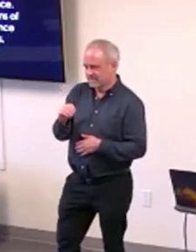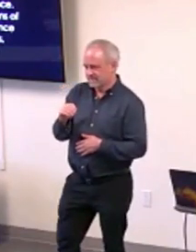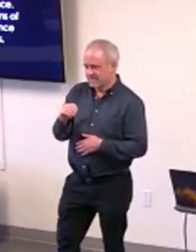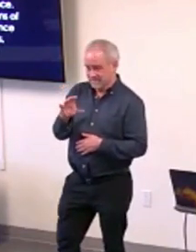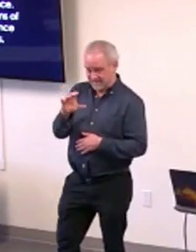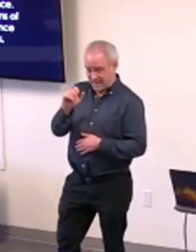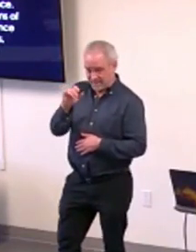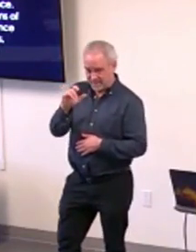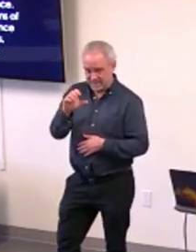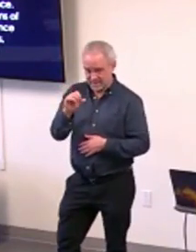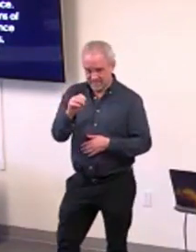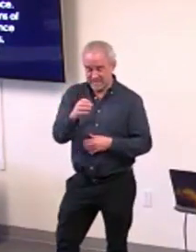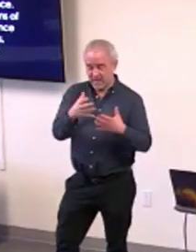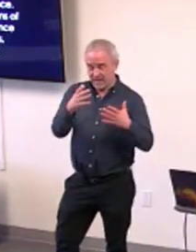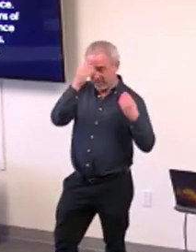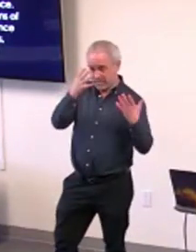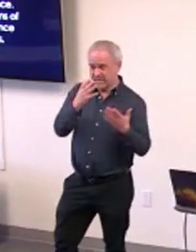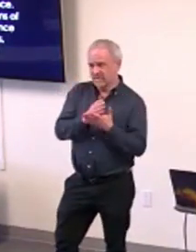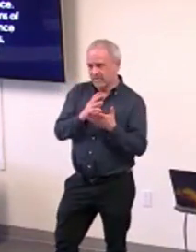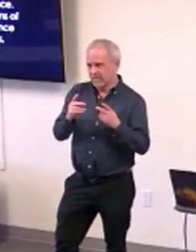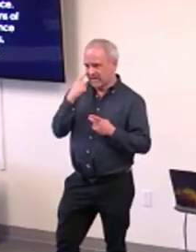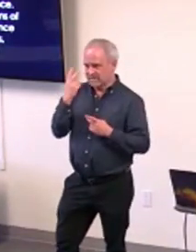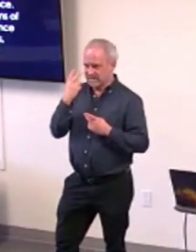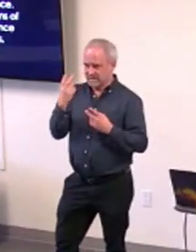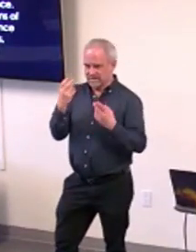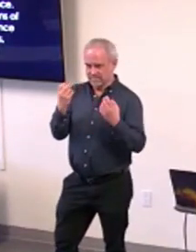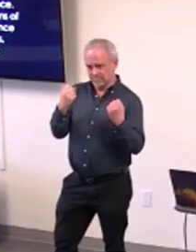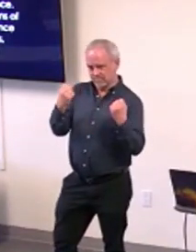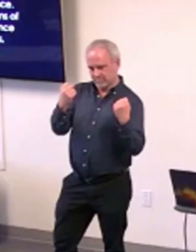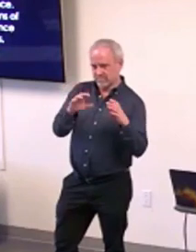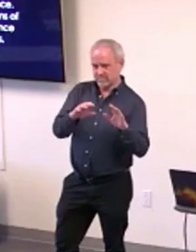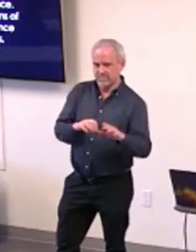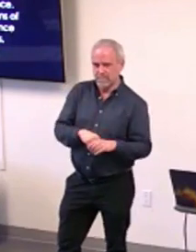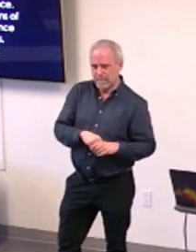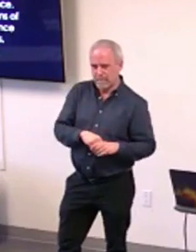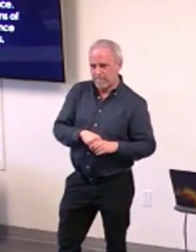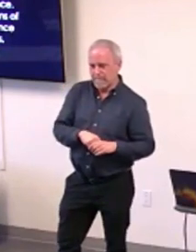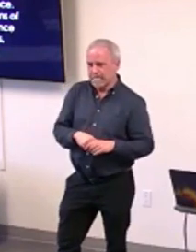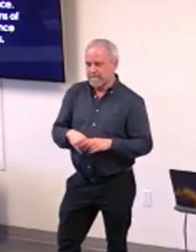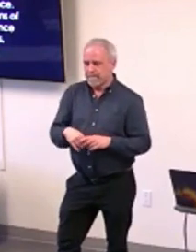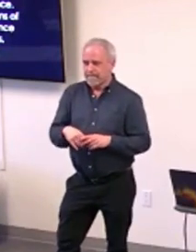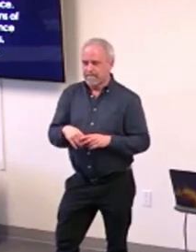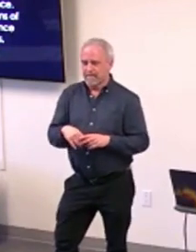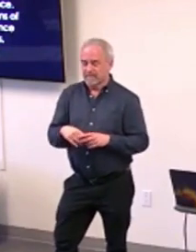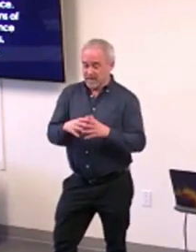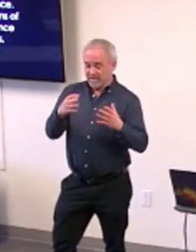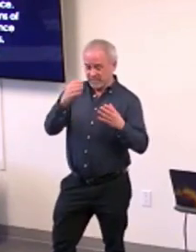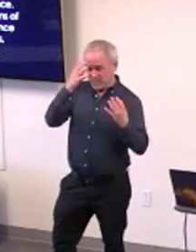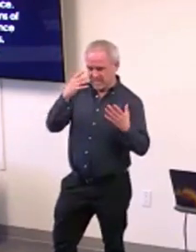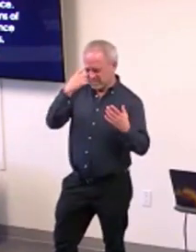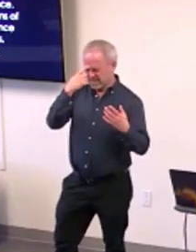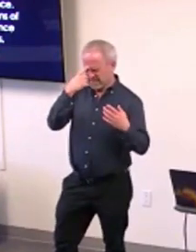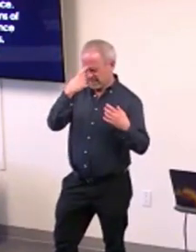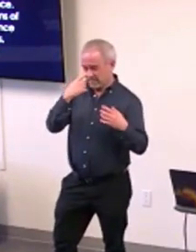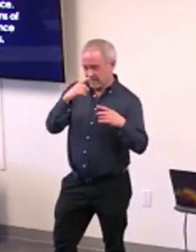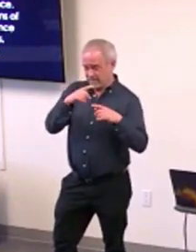I know that's a lot of information. But as I kind of go through a couple of the slides. I think this will make a little bit more sense.